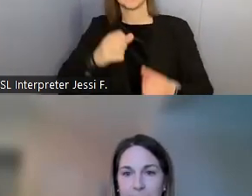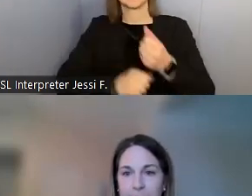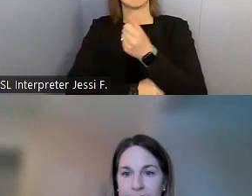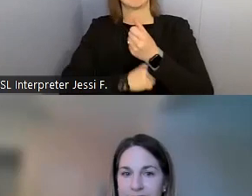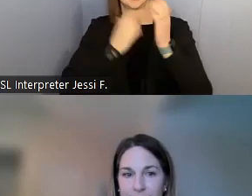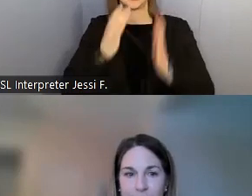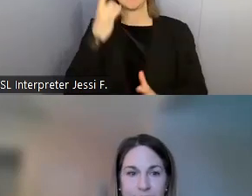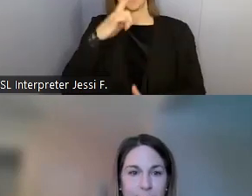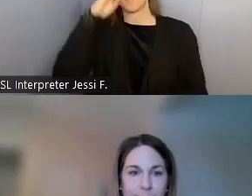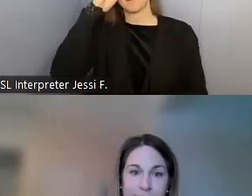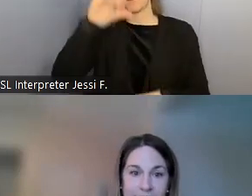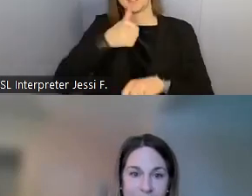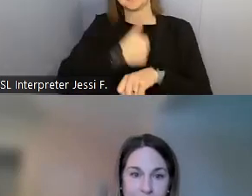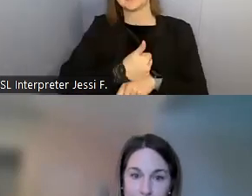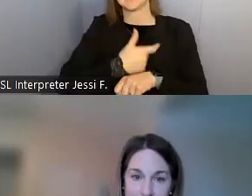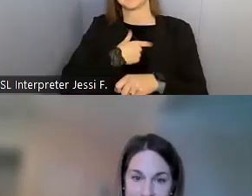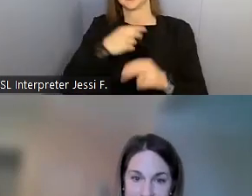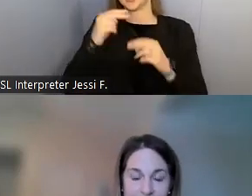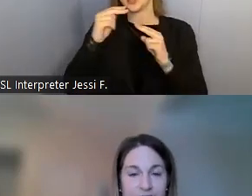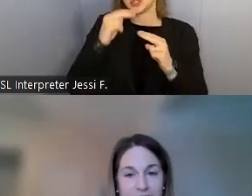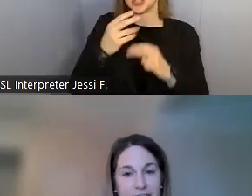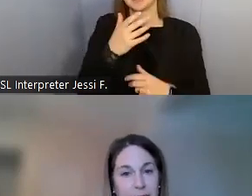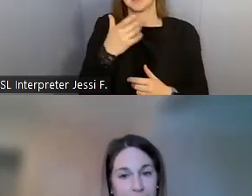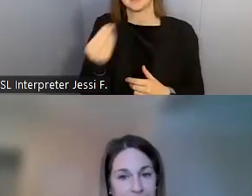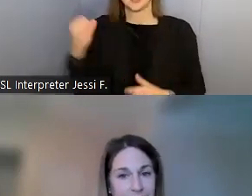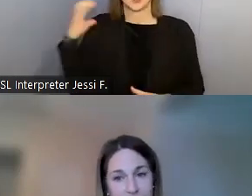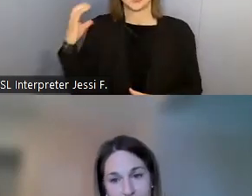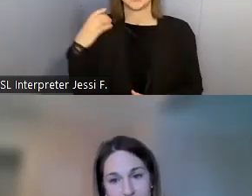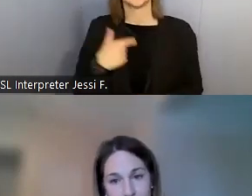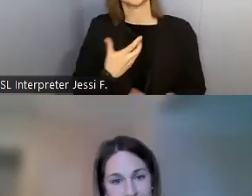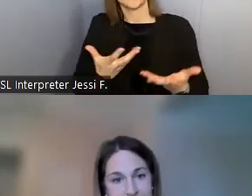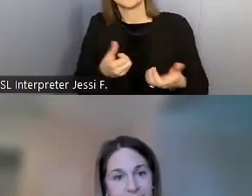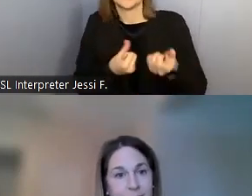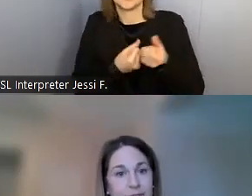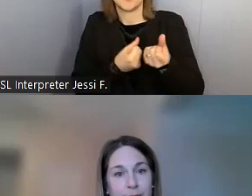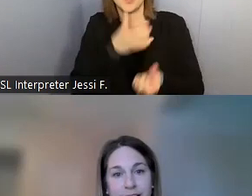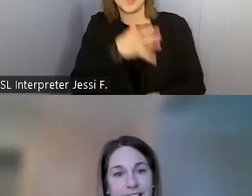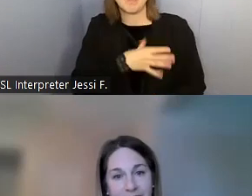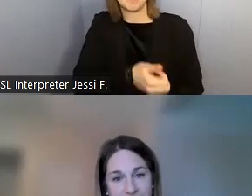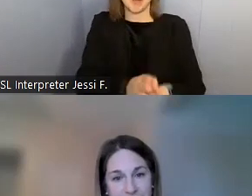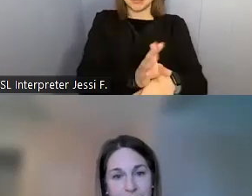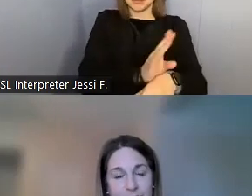helping midlife women who burn the candle at both ends change their bodies, shift their mindset, and build body confidence through